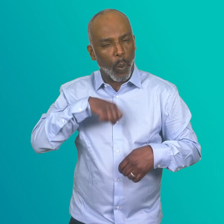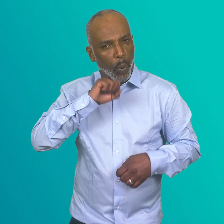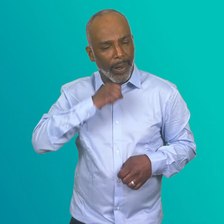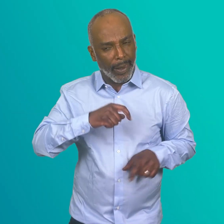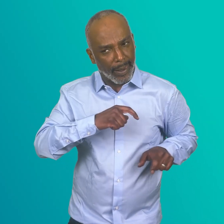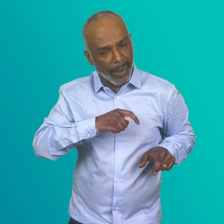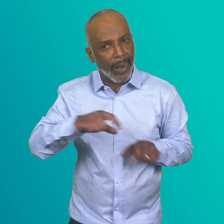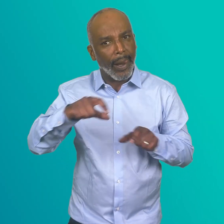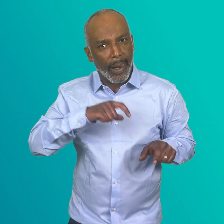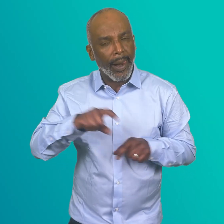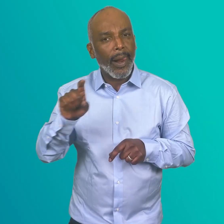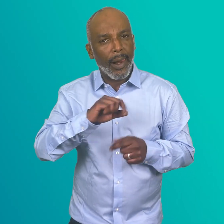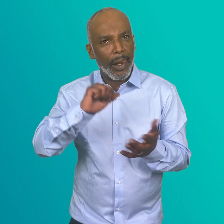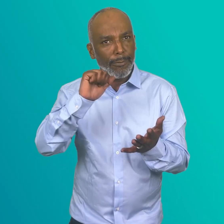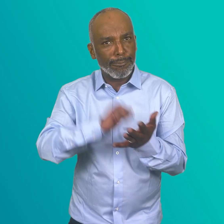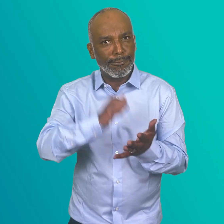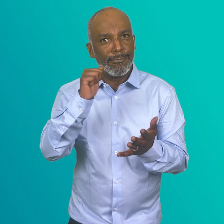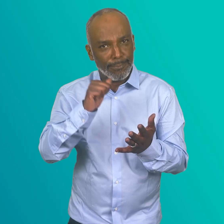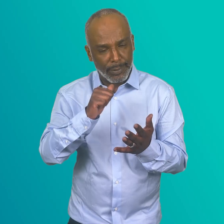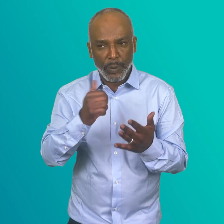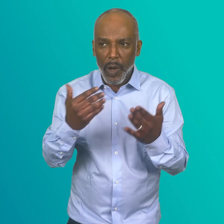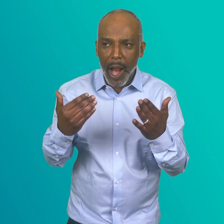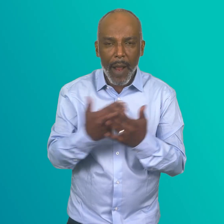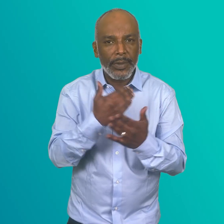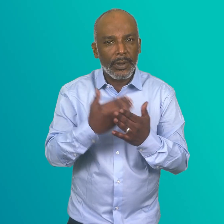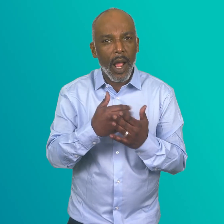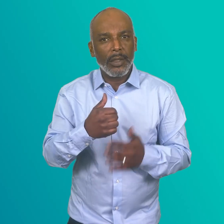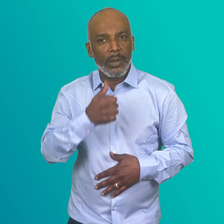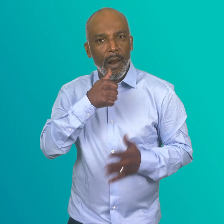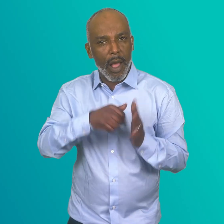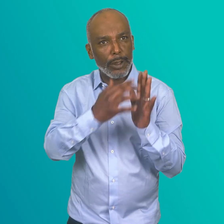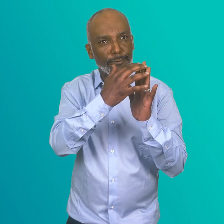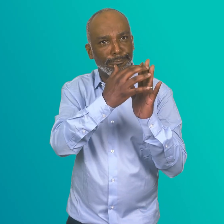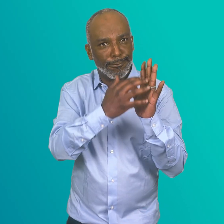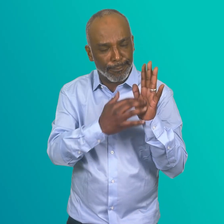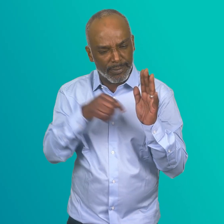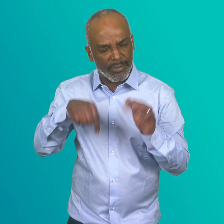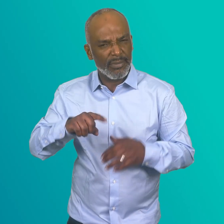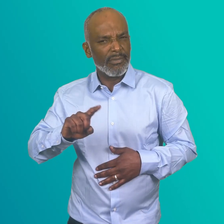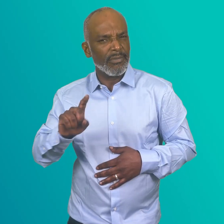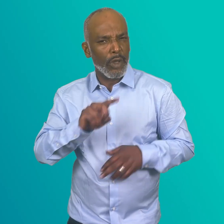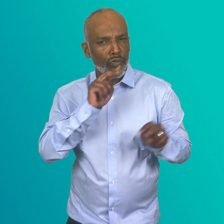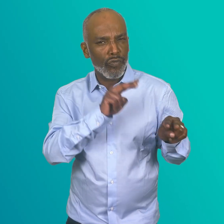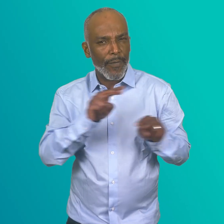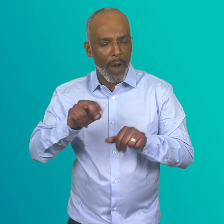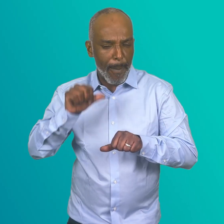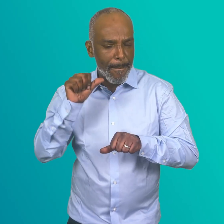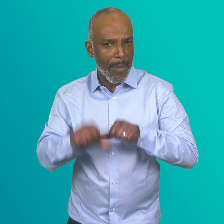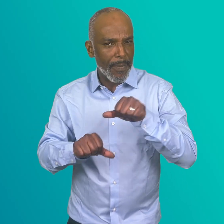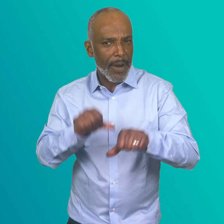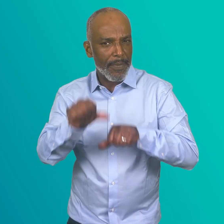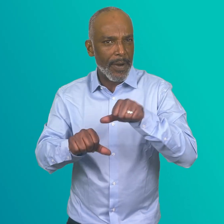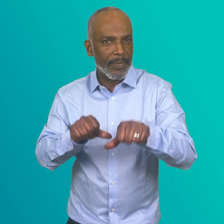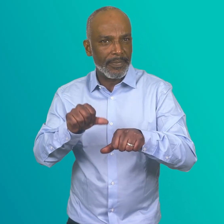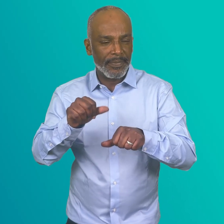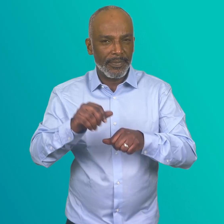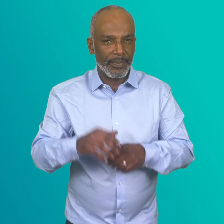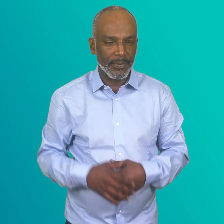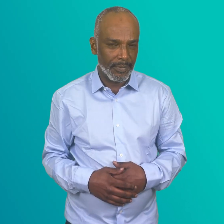we will continue to publish these update letters as the Review progresses.